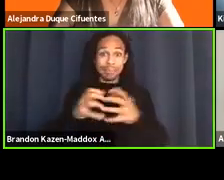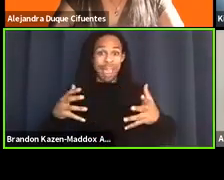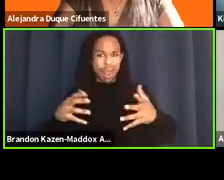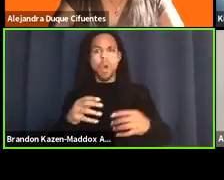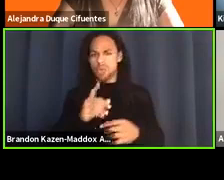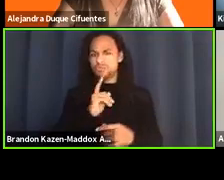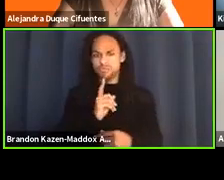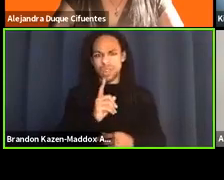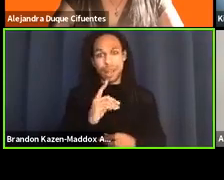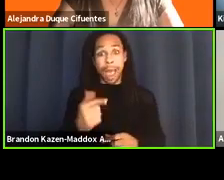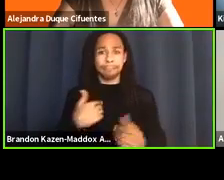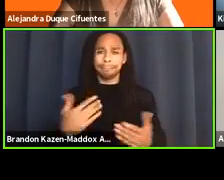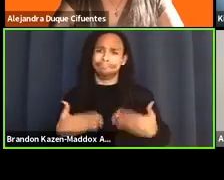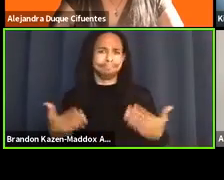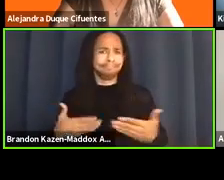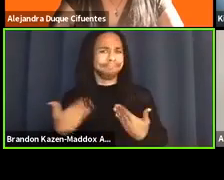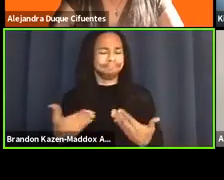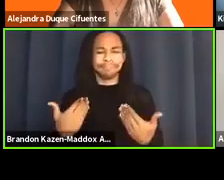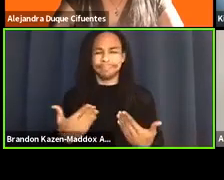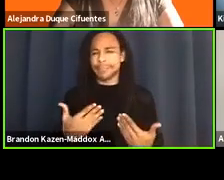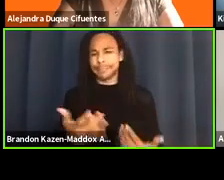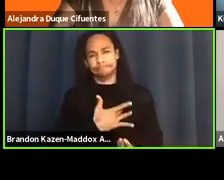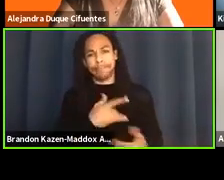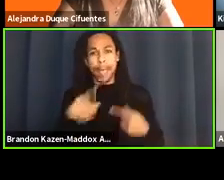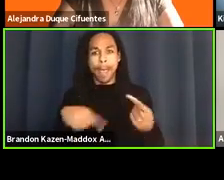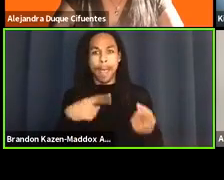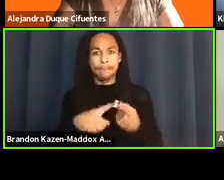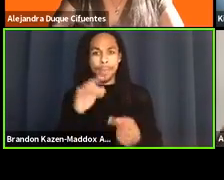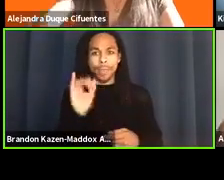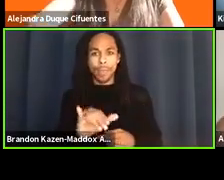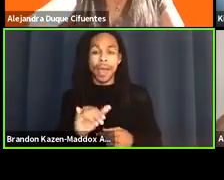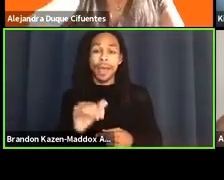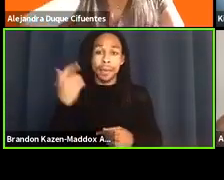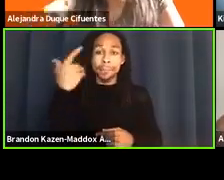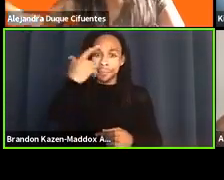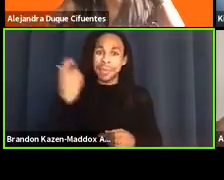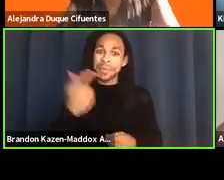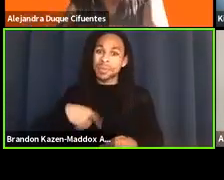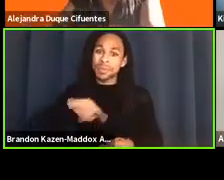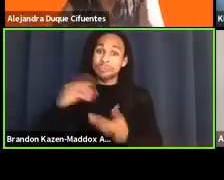and how does that point us in the direction in the new kinds of trainings that need to